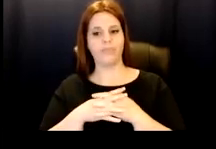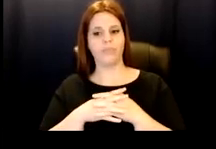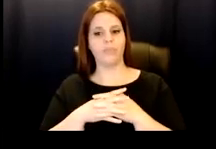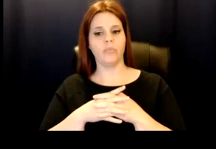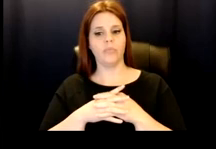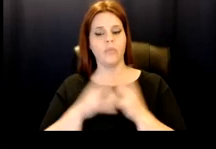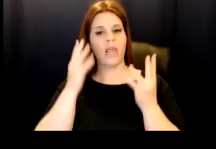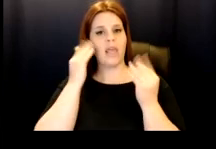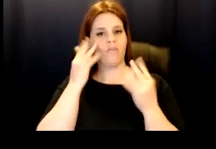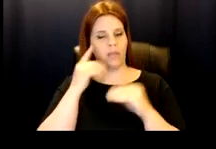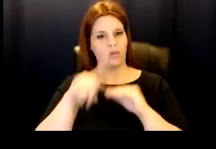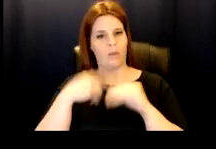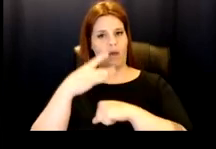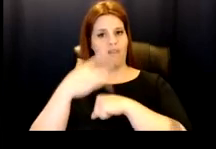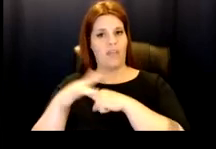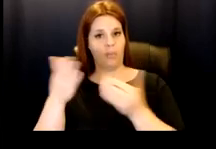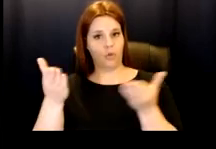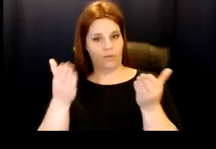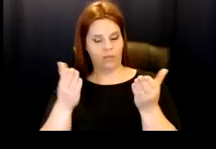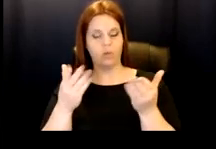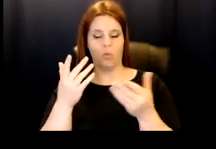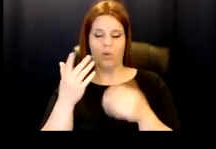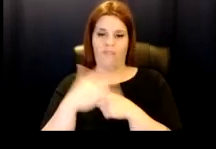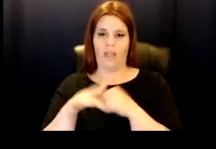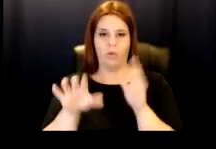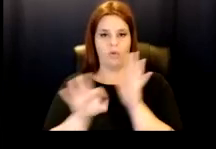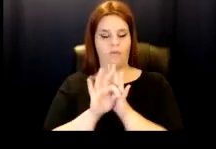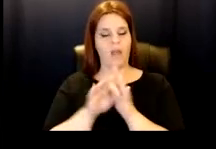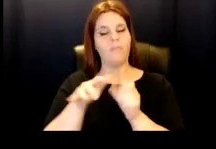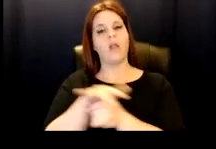available services was easier to find but local and regional banks often had limited